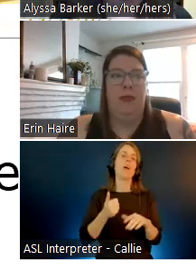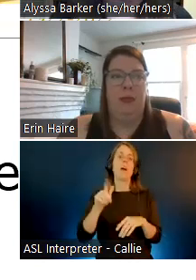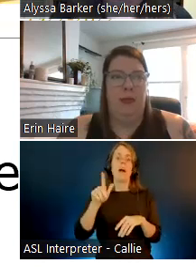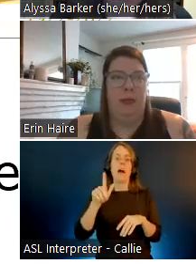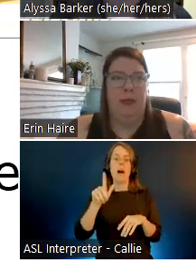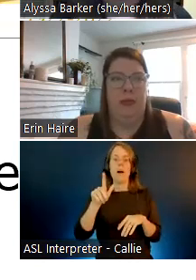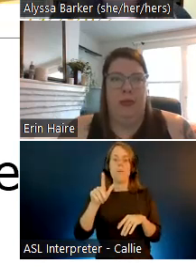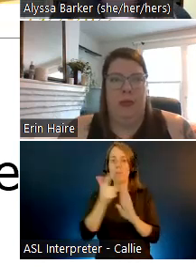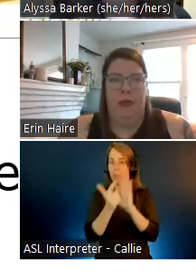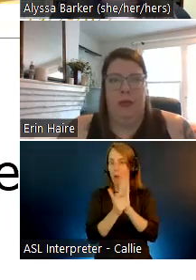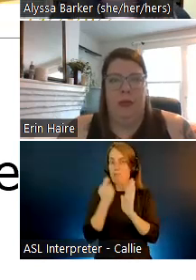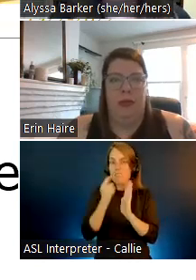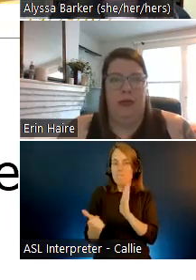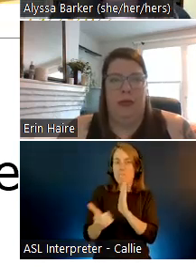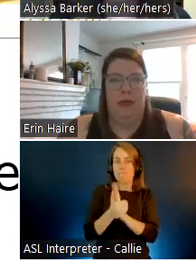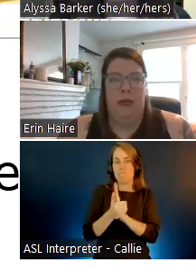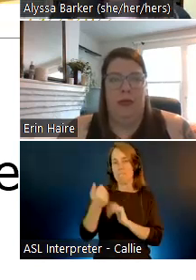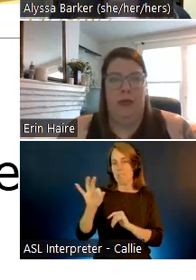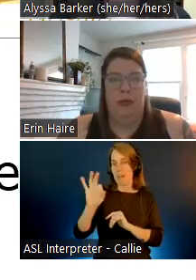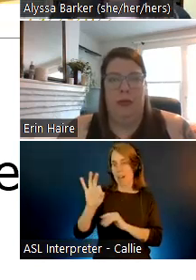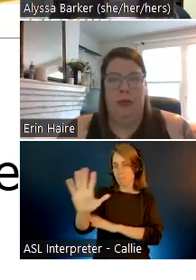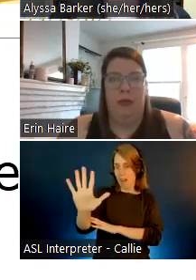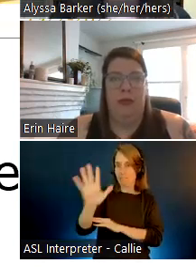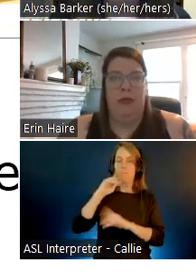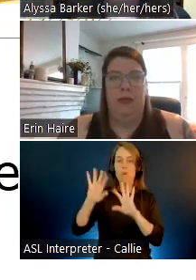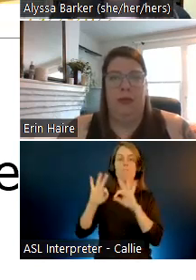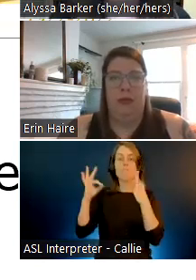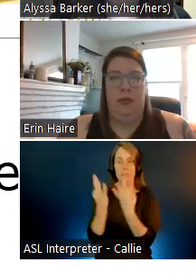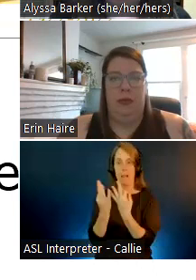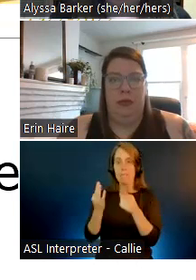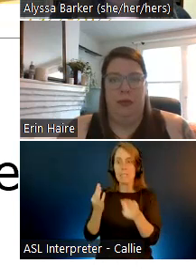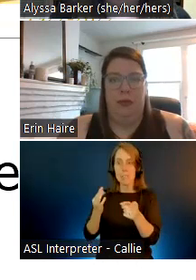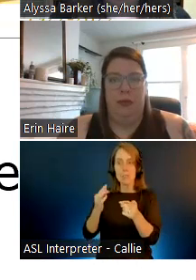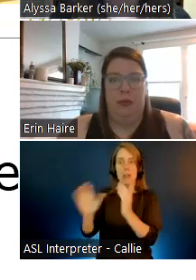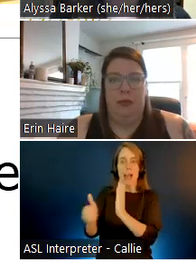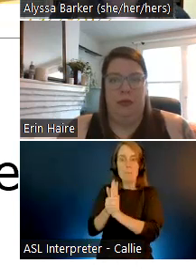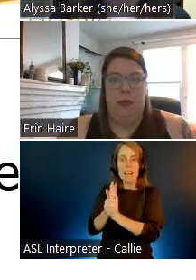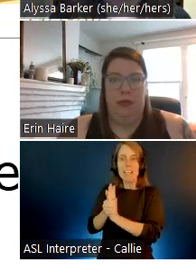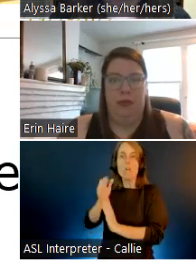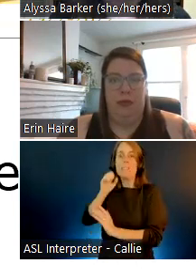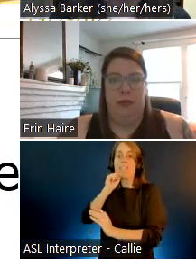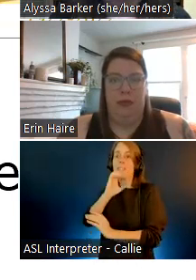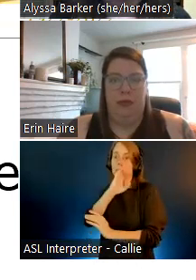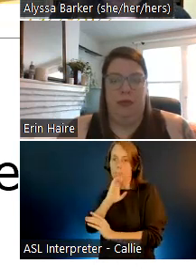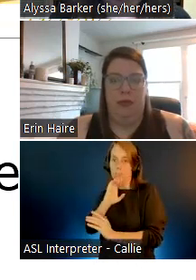um which allows housing for older persons to um to exist without minor children there